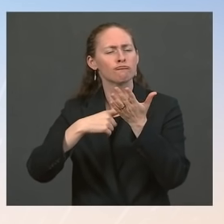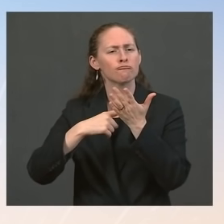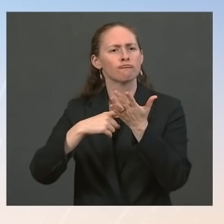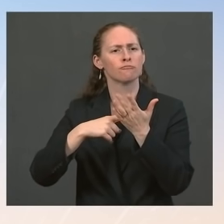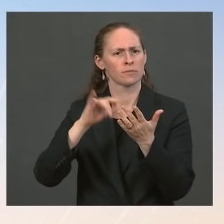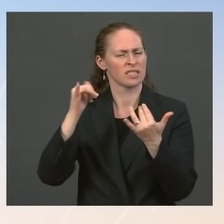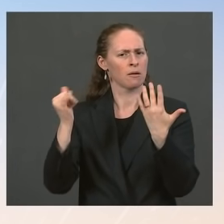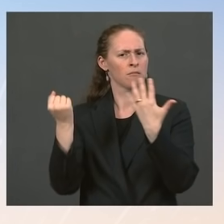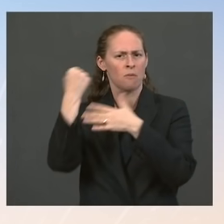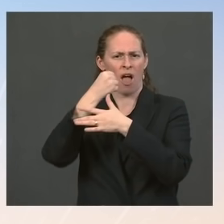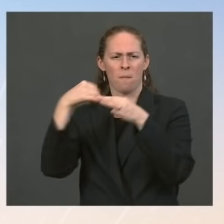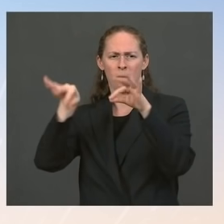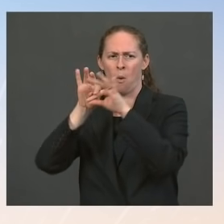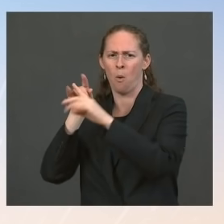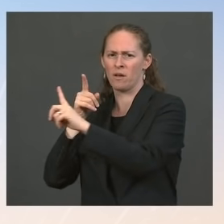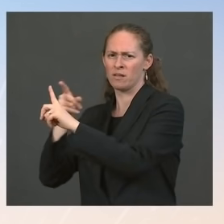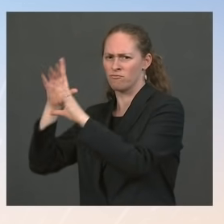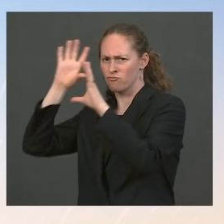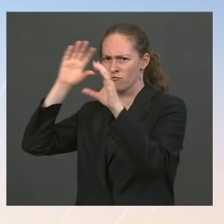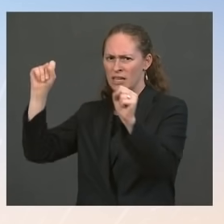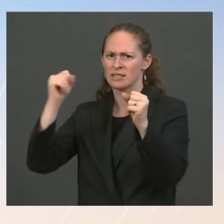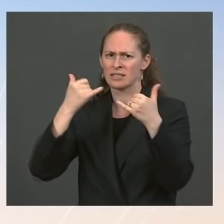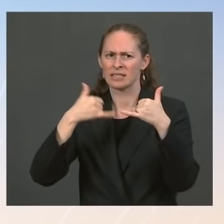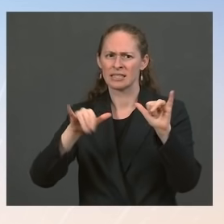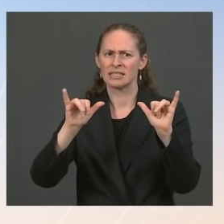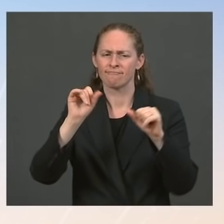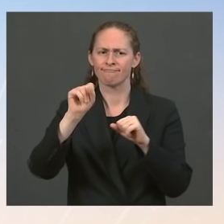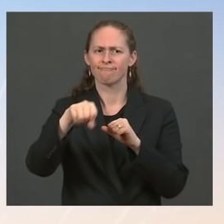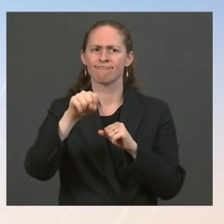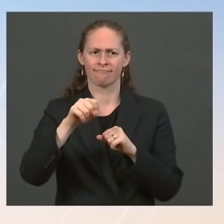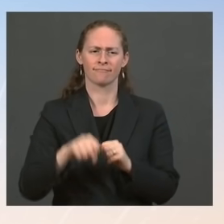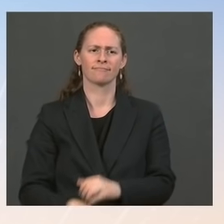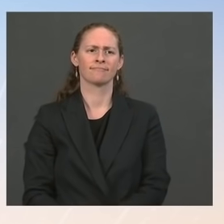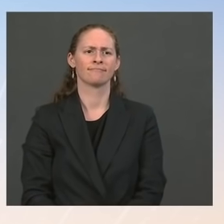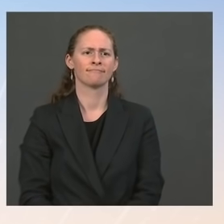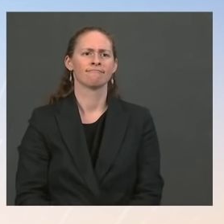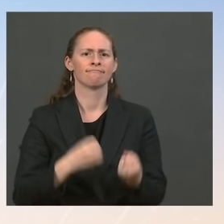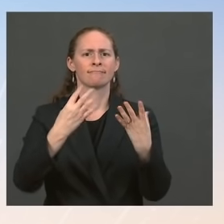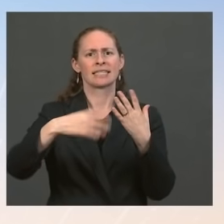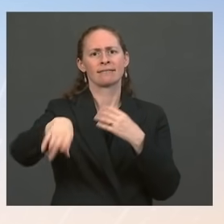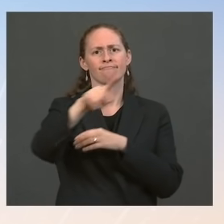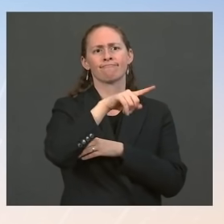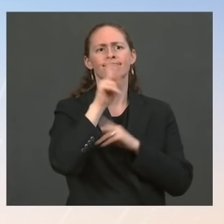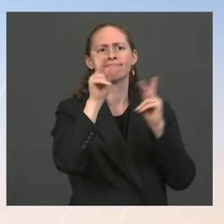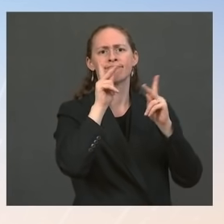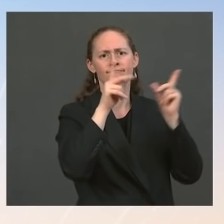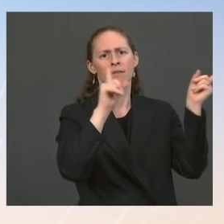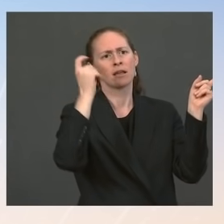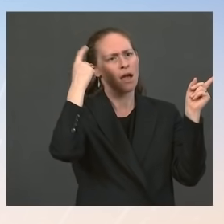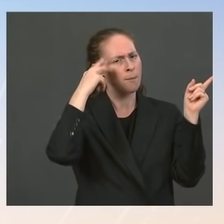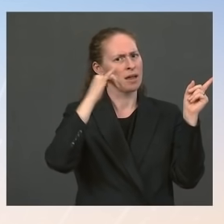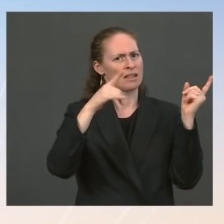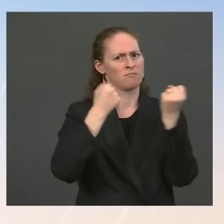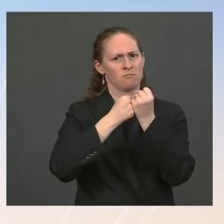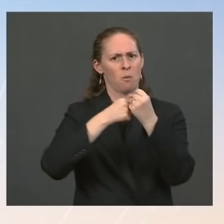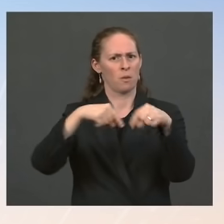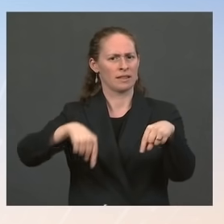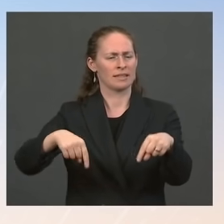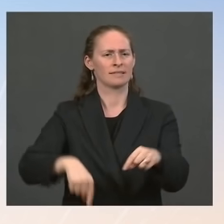given it was his initial proposal. And there are many advocates on Capitol Hill and in the American public for this as well. The Press: In terms of impact, as you just said -- just since June,